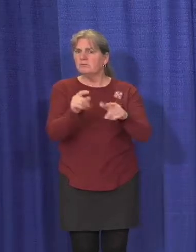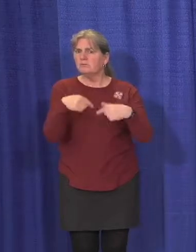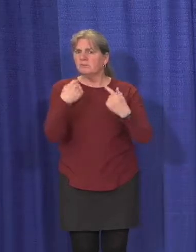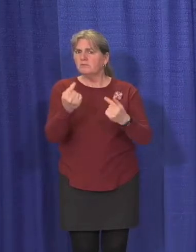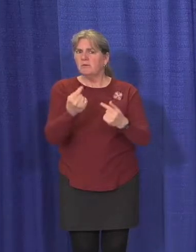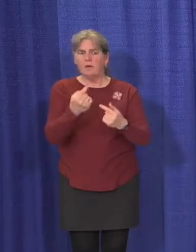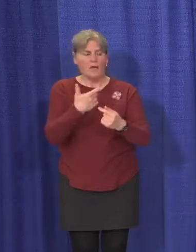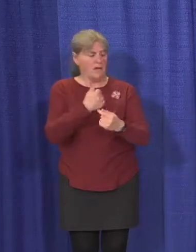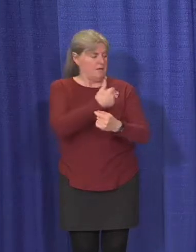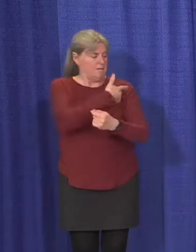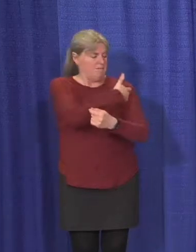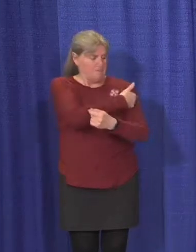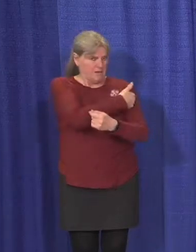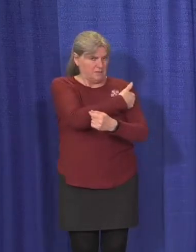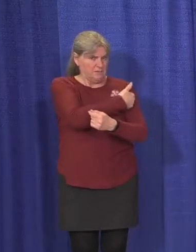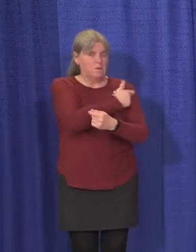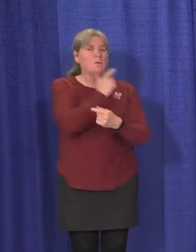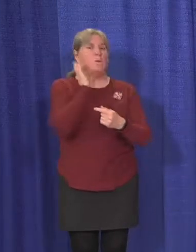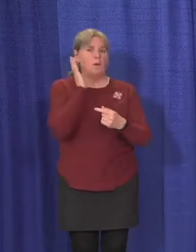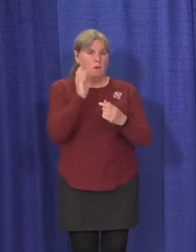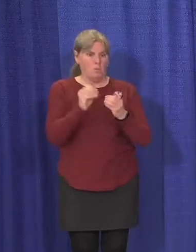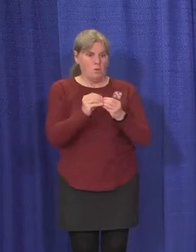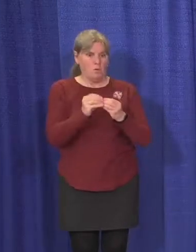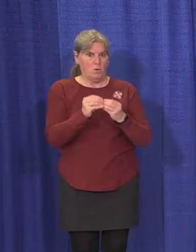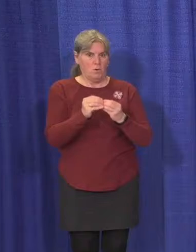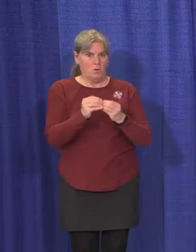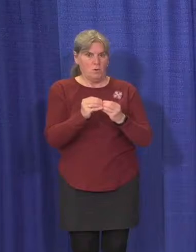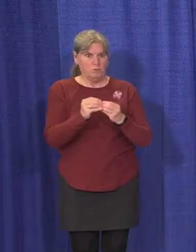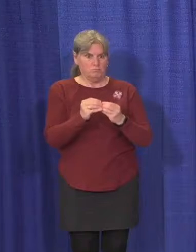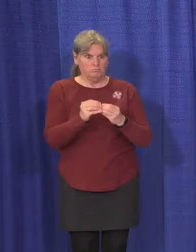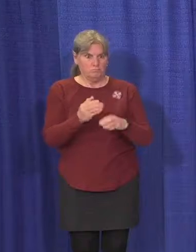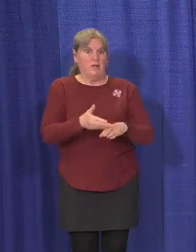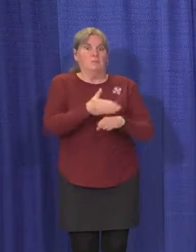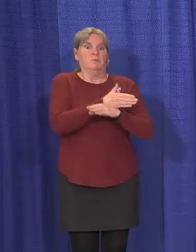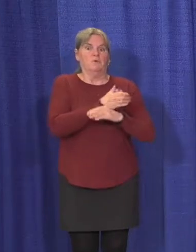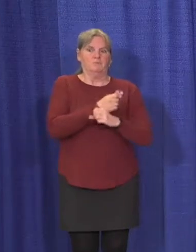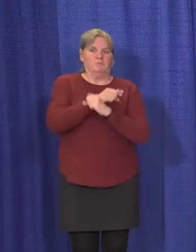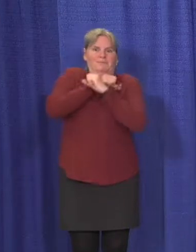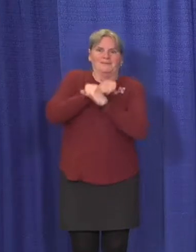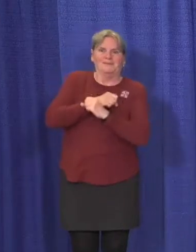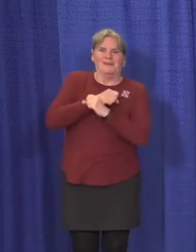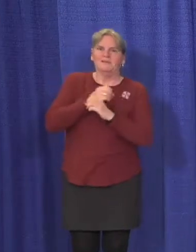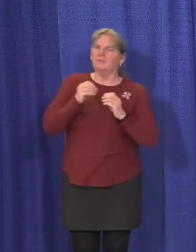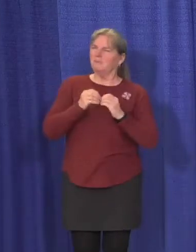And the vaccines are going to have yet another layer of